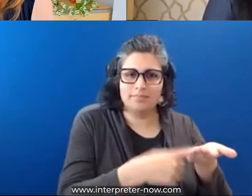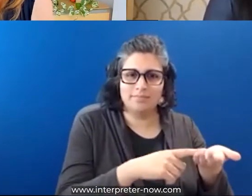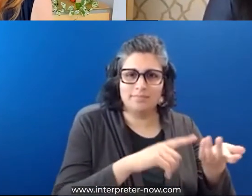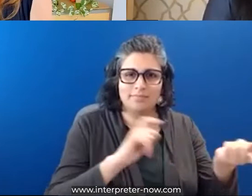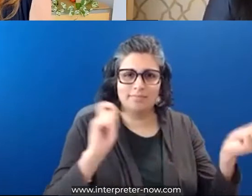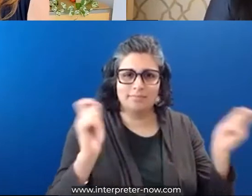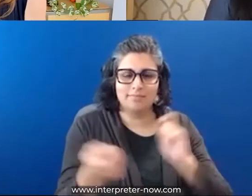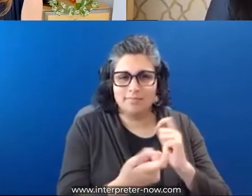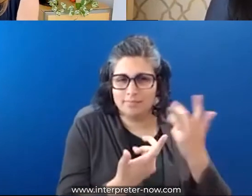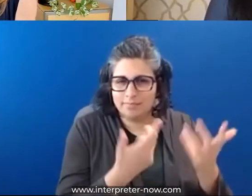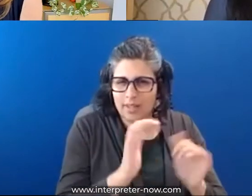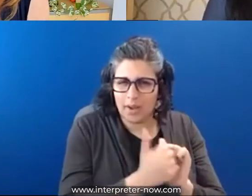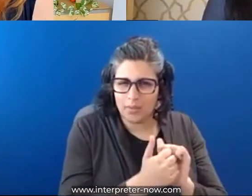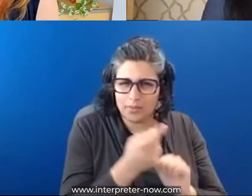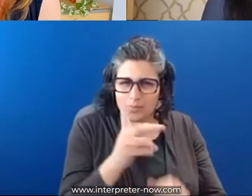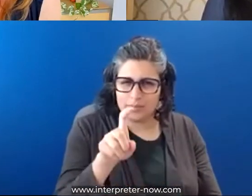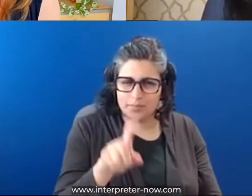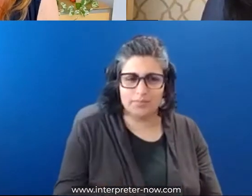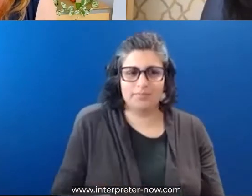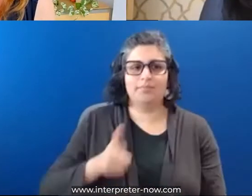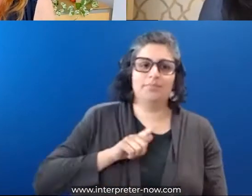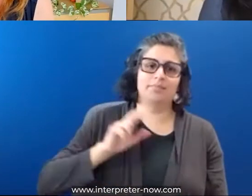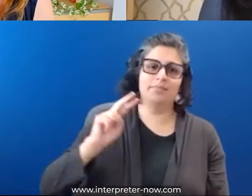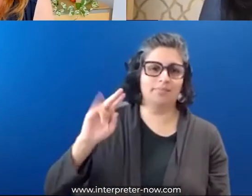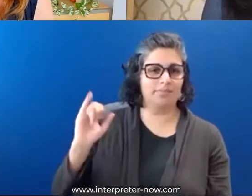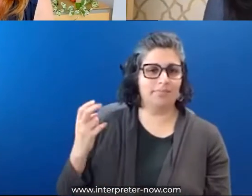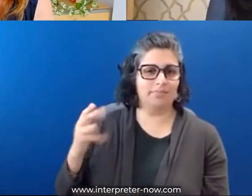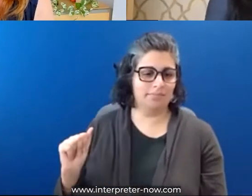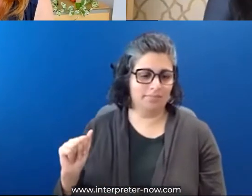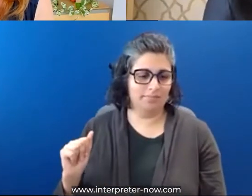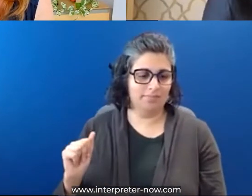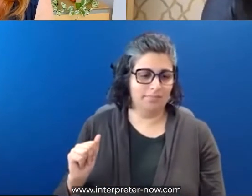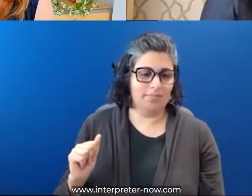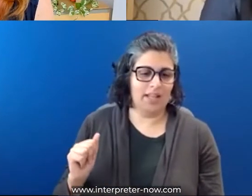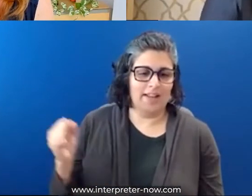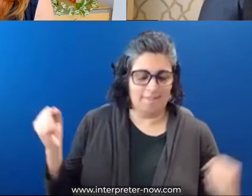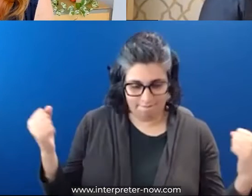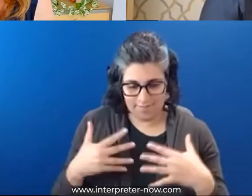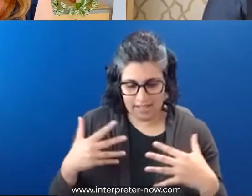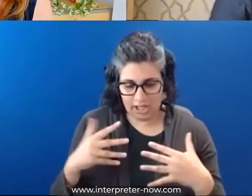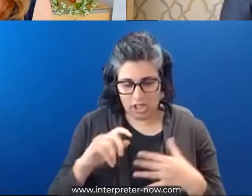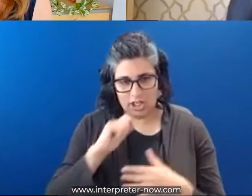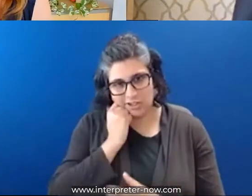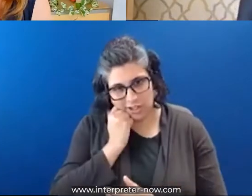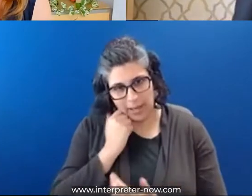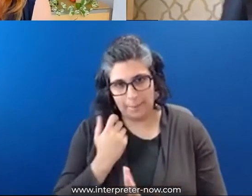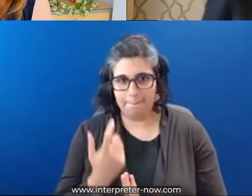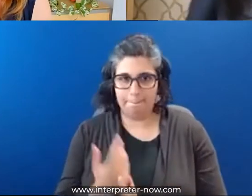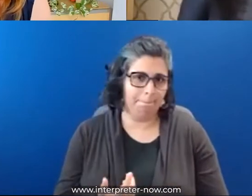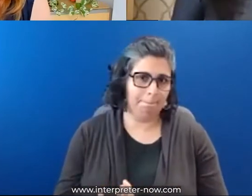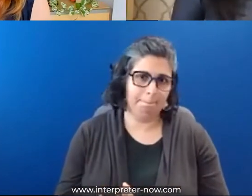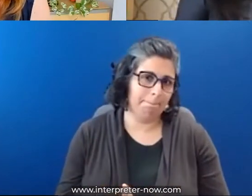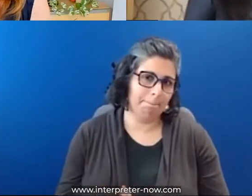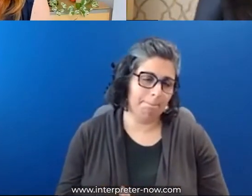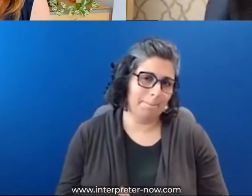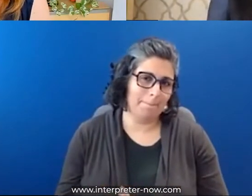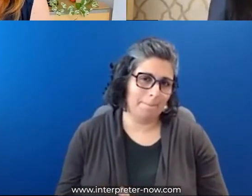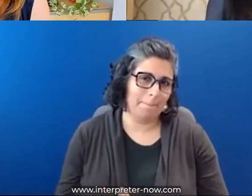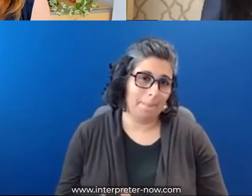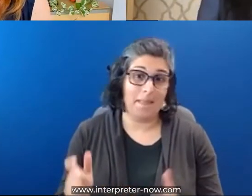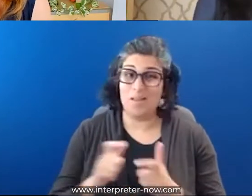I think fear and shame, it's a really big problem right now.